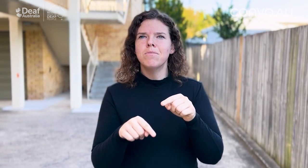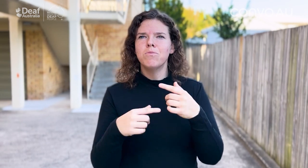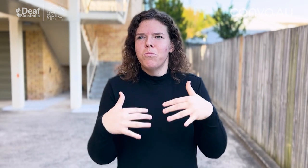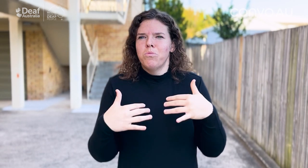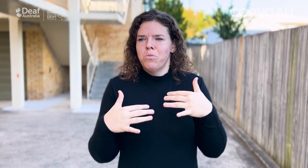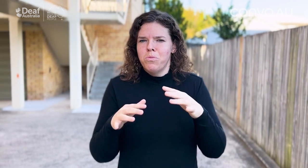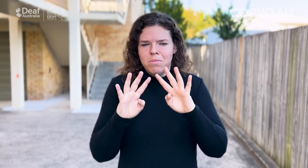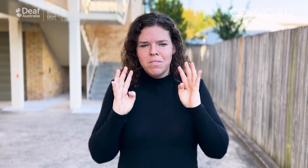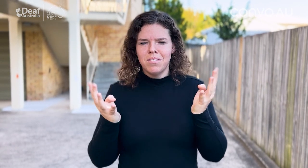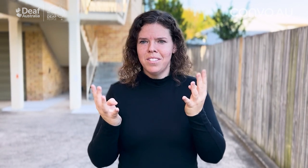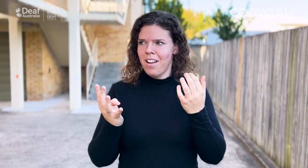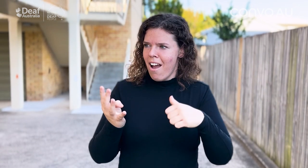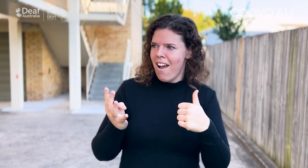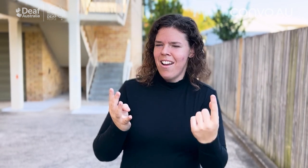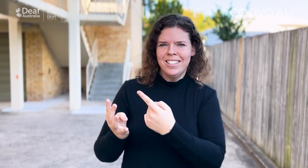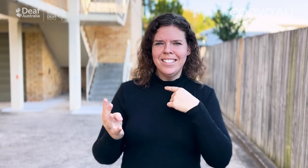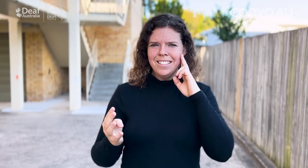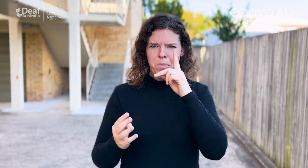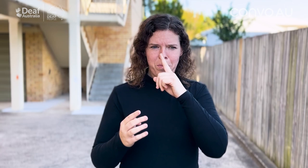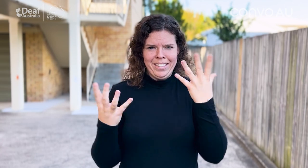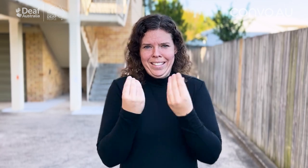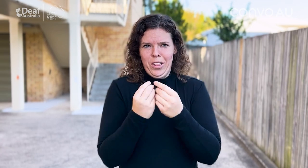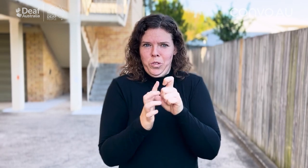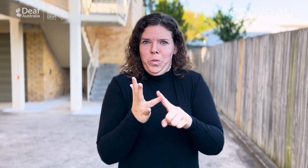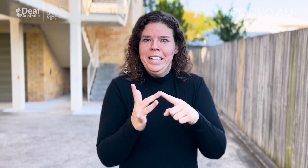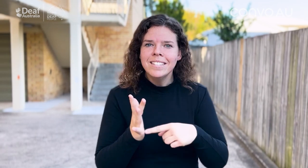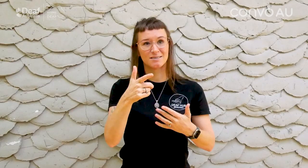seeing Deaf people together doing it.